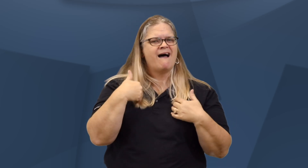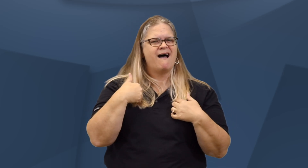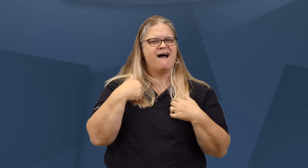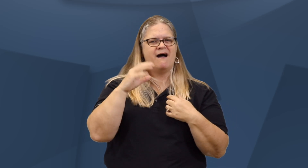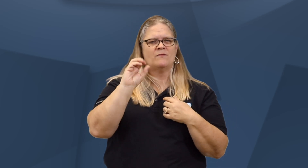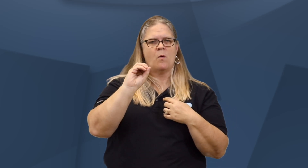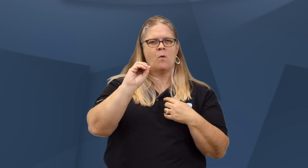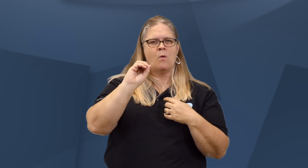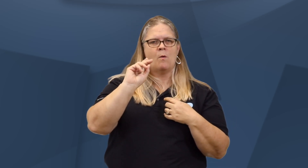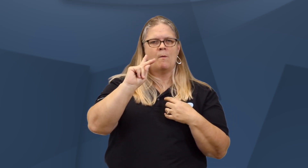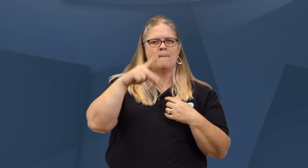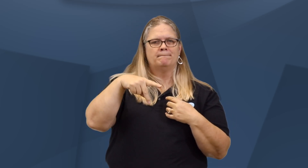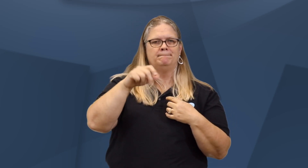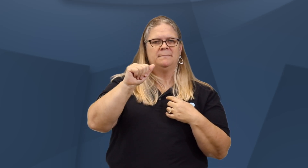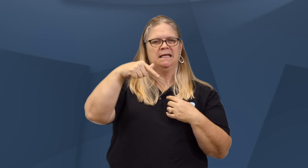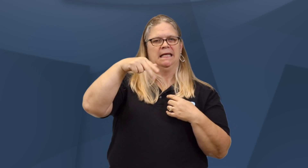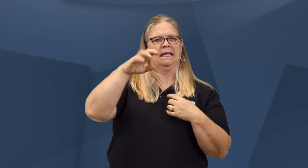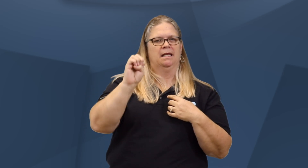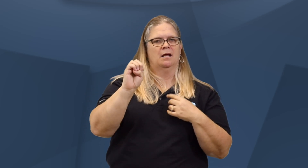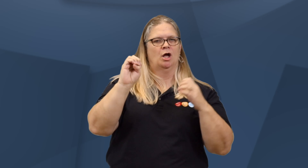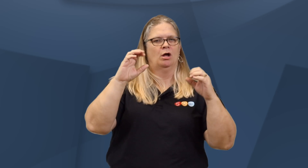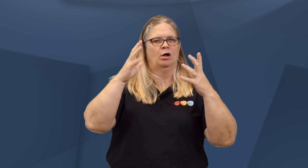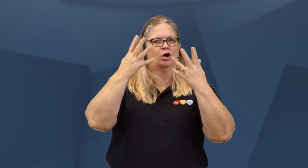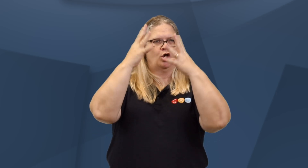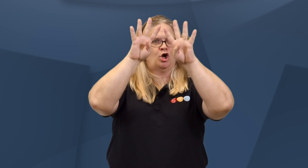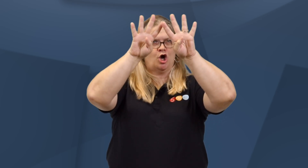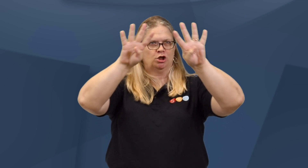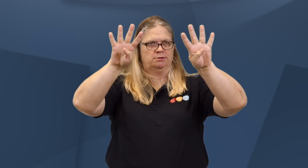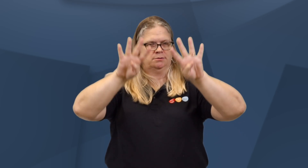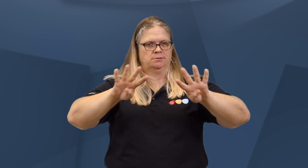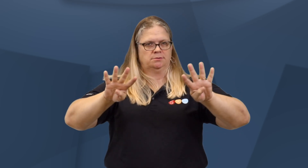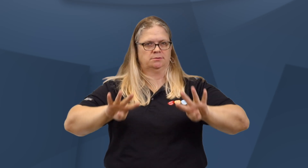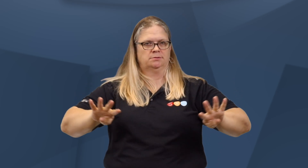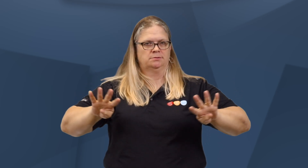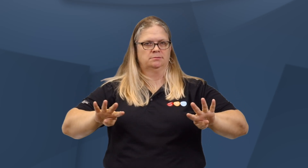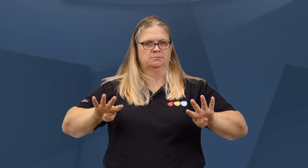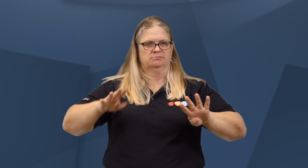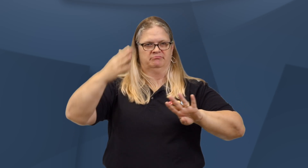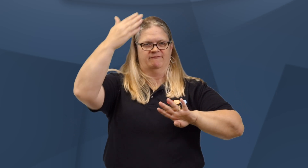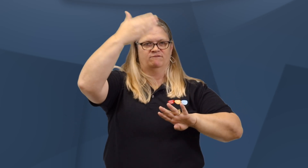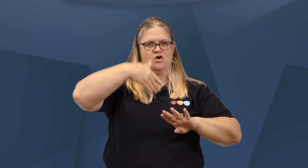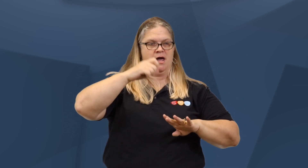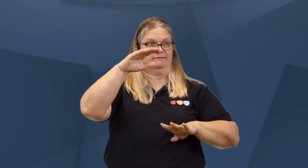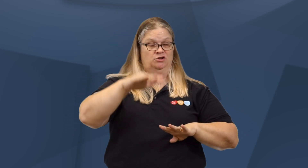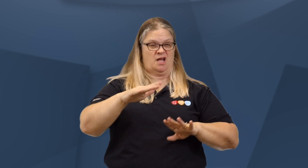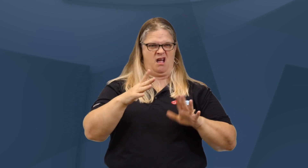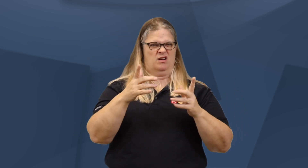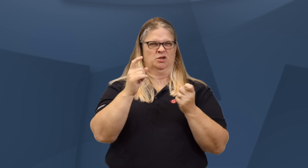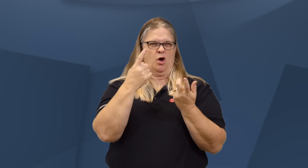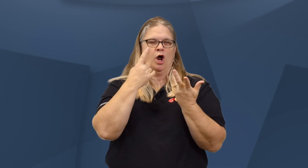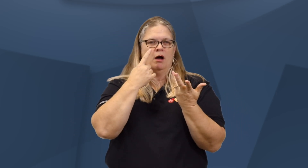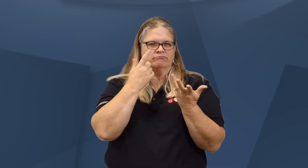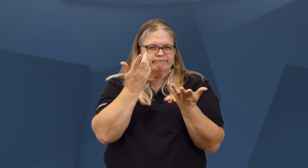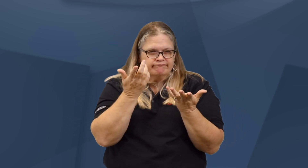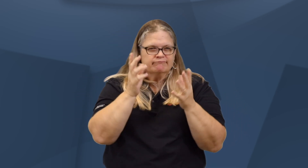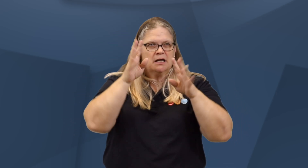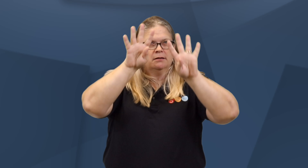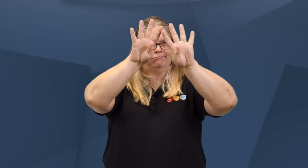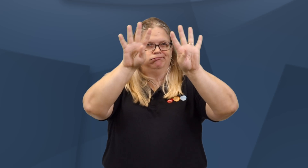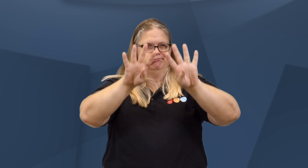And it's as if they have an opaque curtain hanging in front of the child.